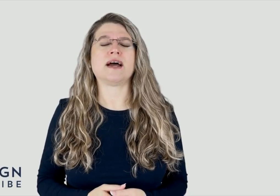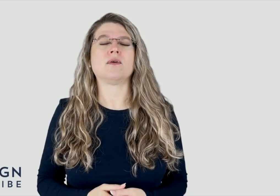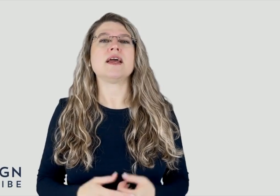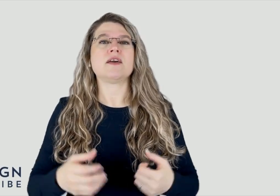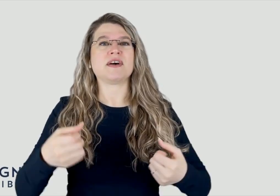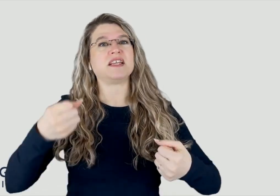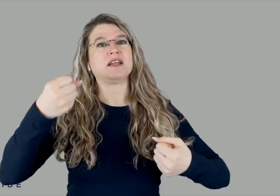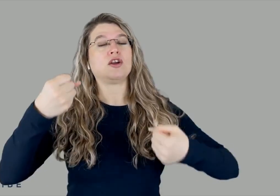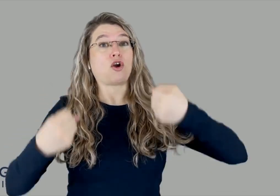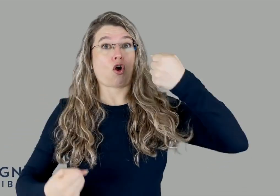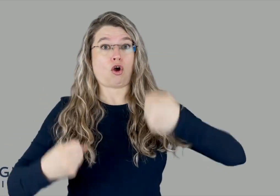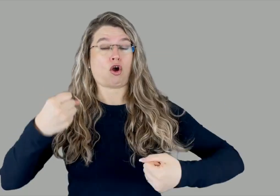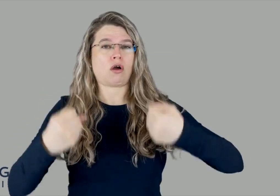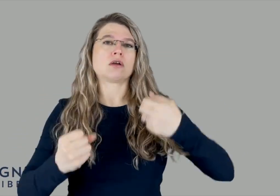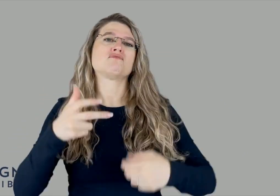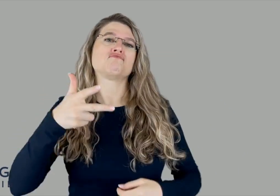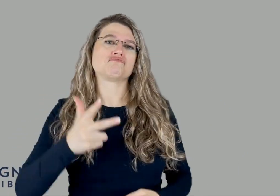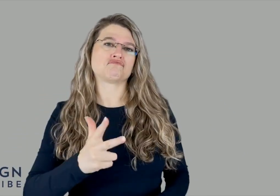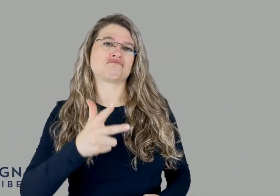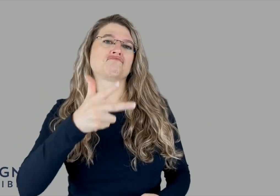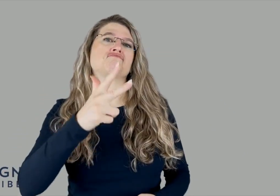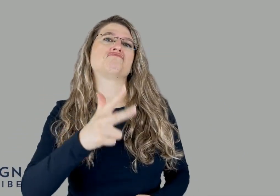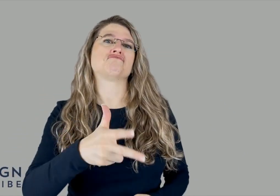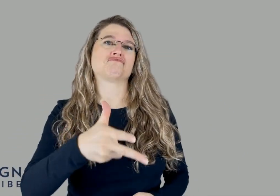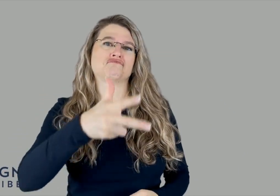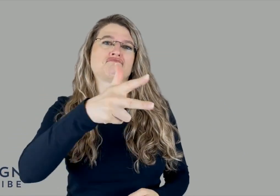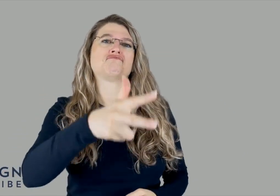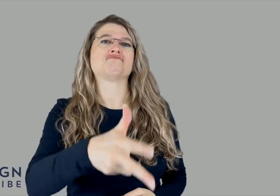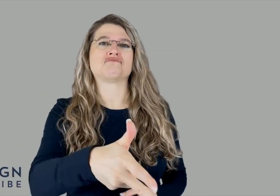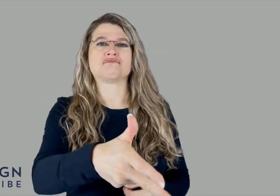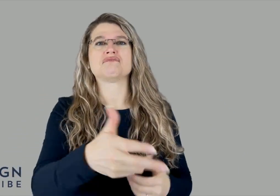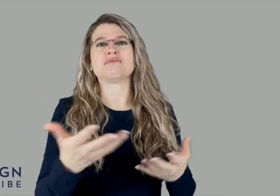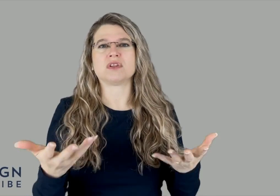Now if I did,